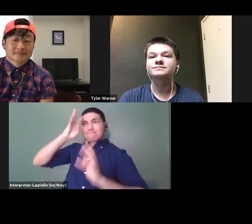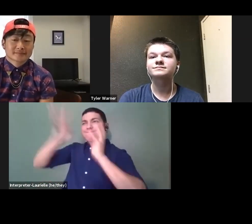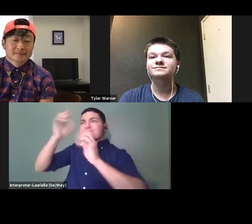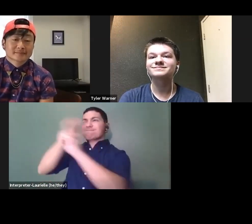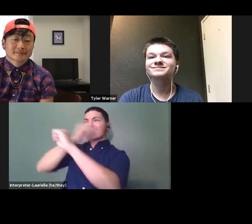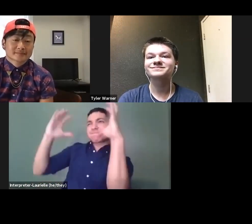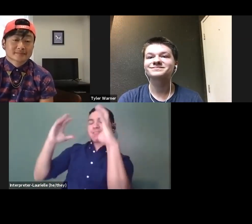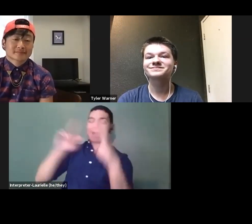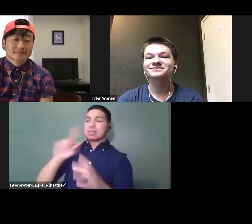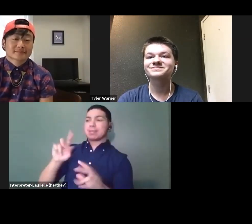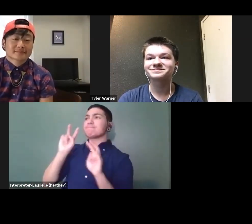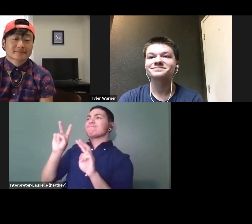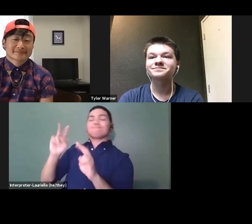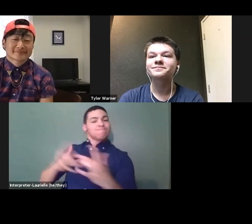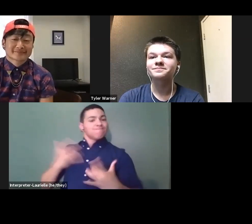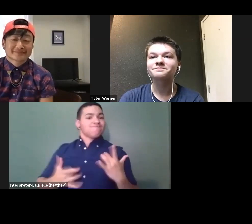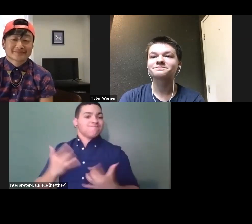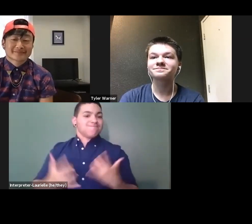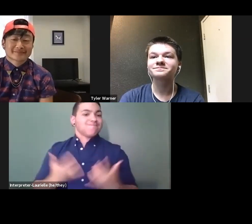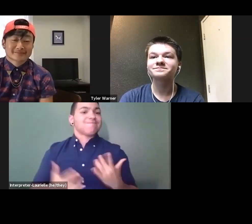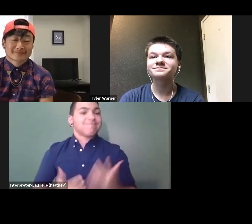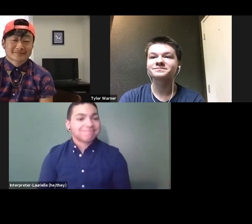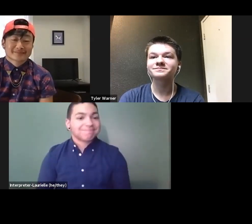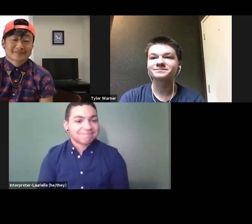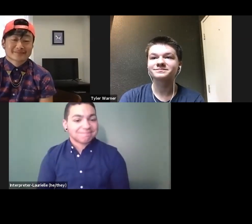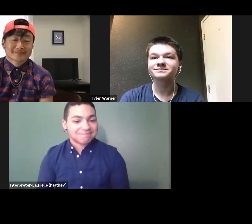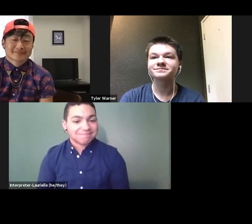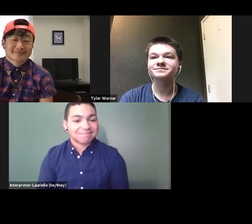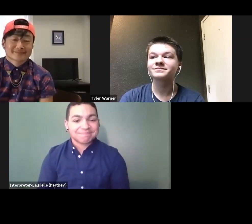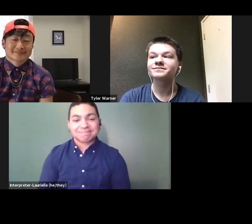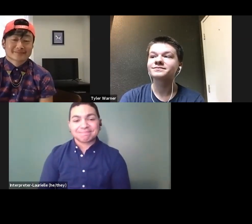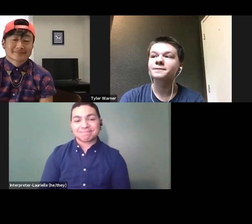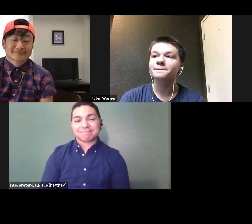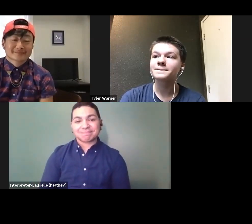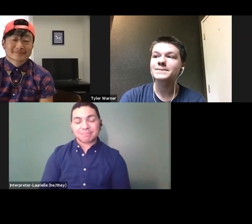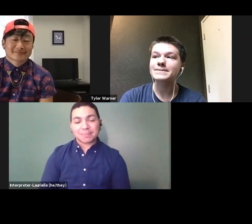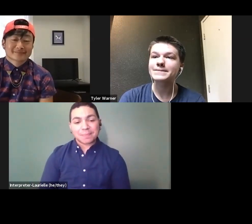the broader society doesn't have words for, even, sometimes, or